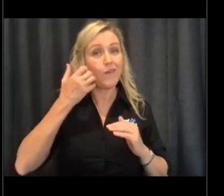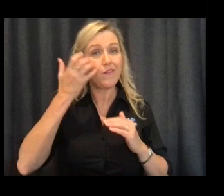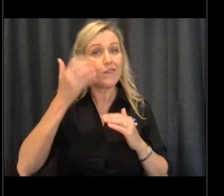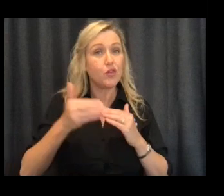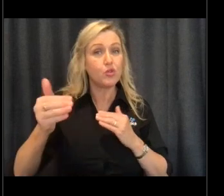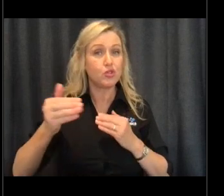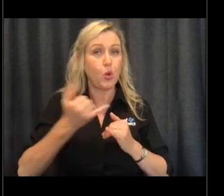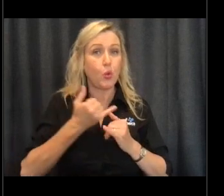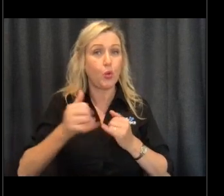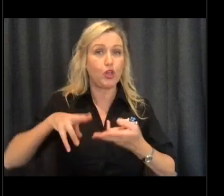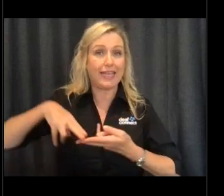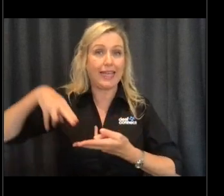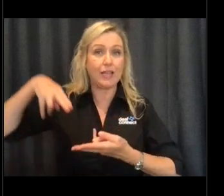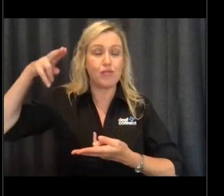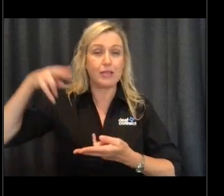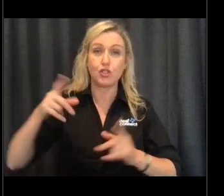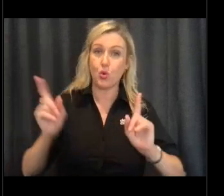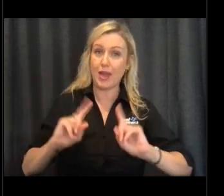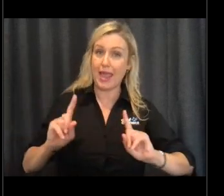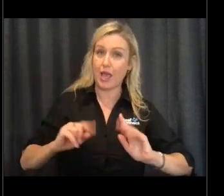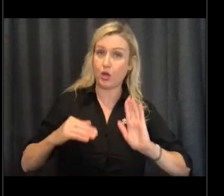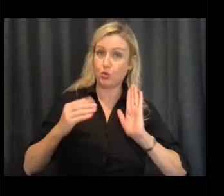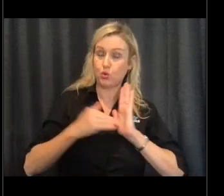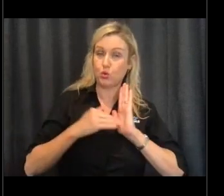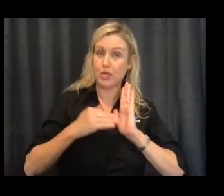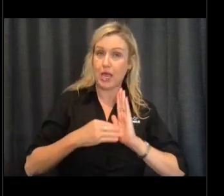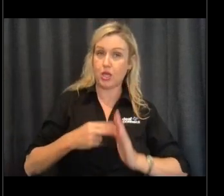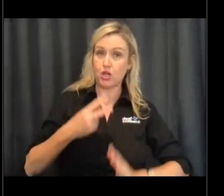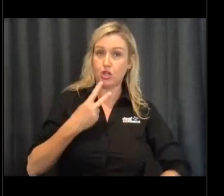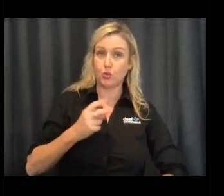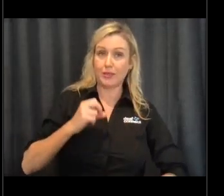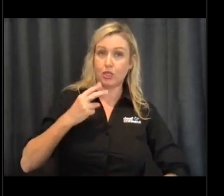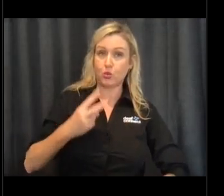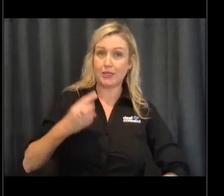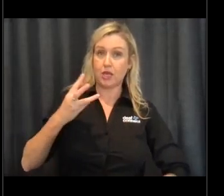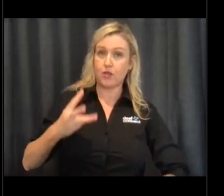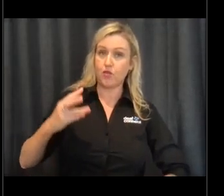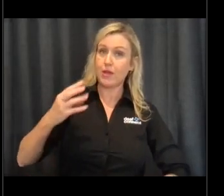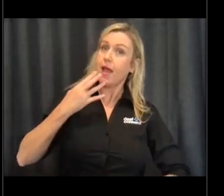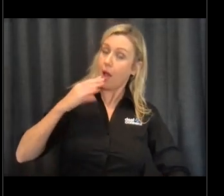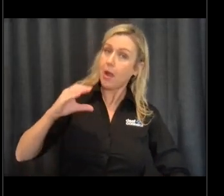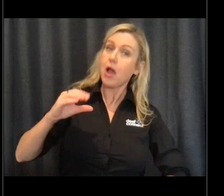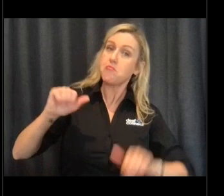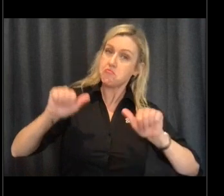So what you're settling for now there's a risk that the value of work you can get for